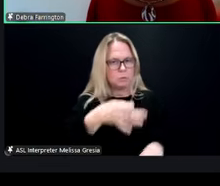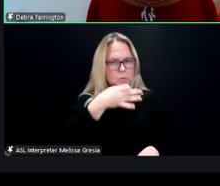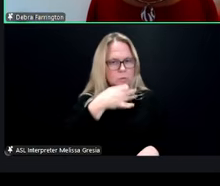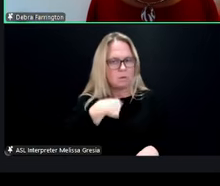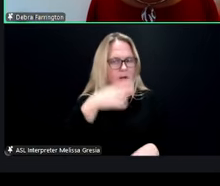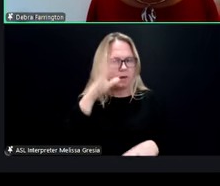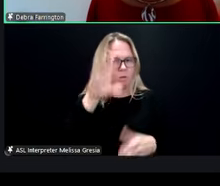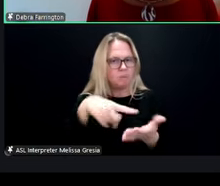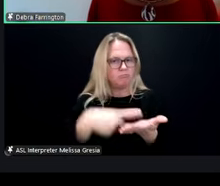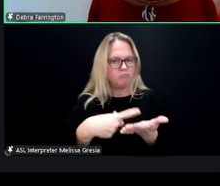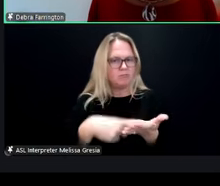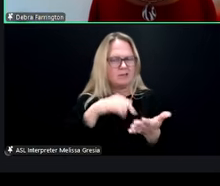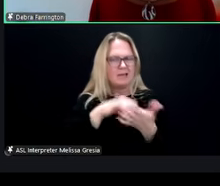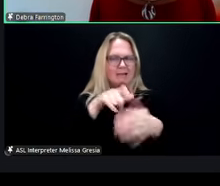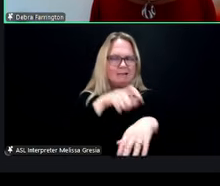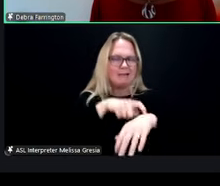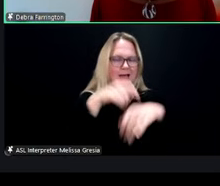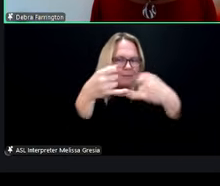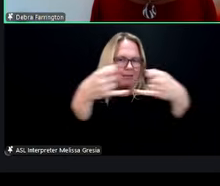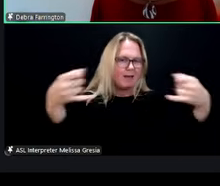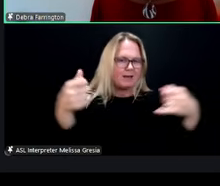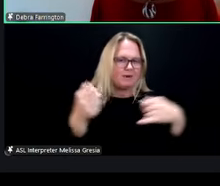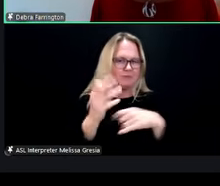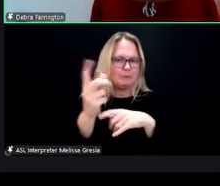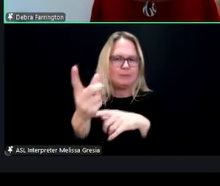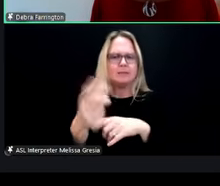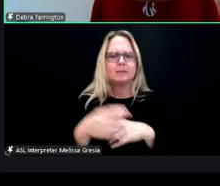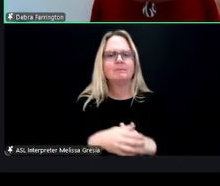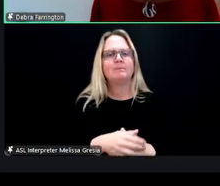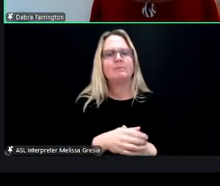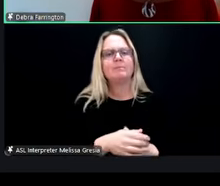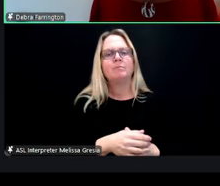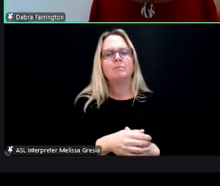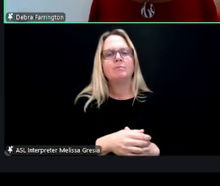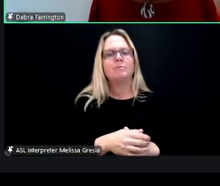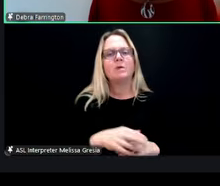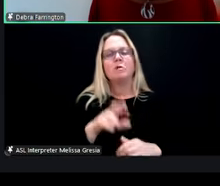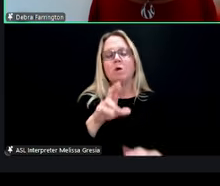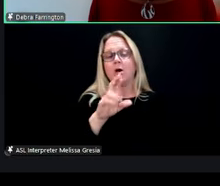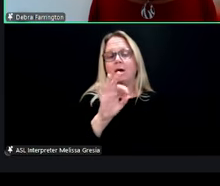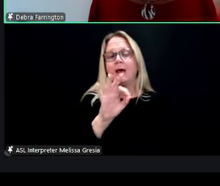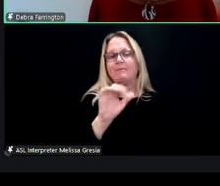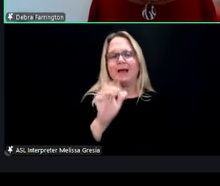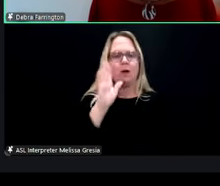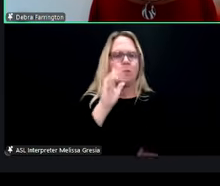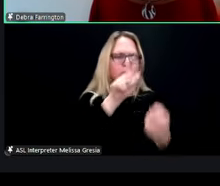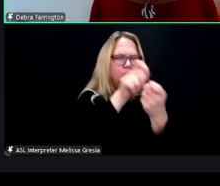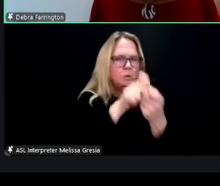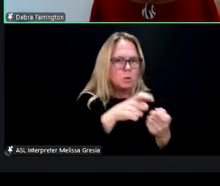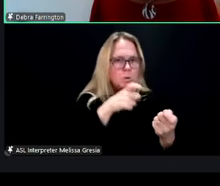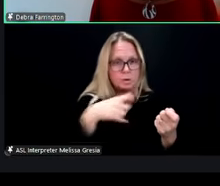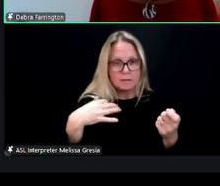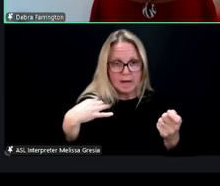about the timeline in just a couple of slides. Um the RFA will detail who is eligible to apply